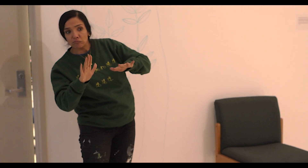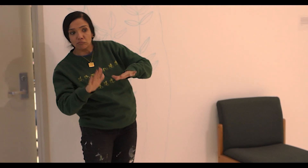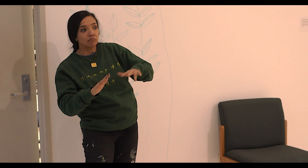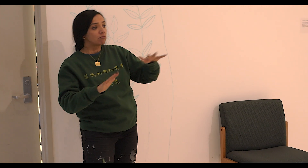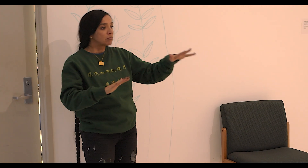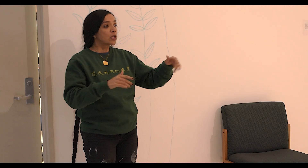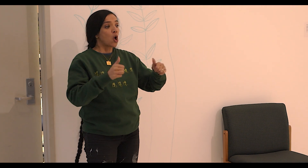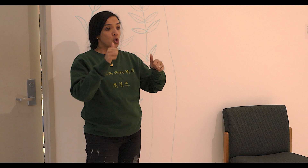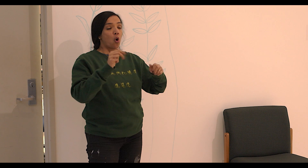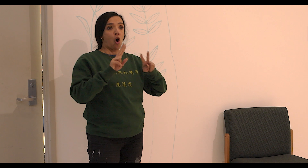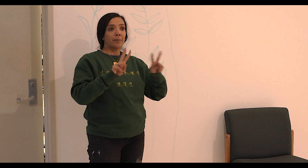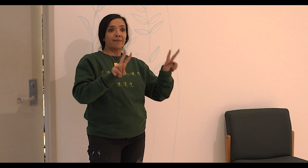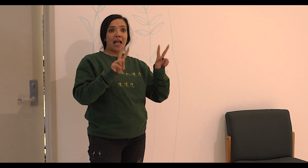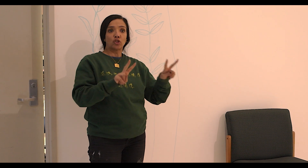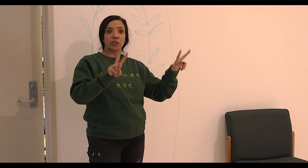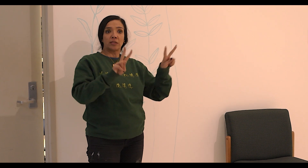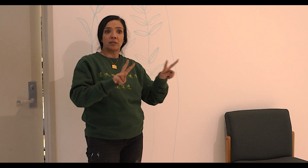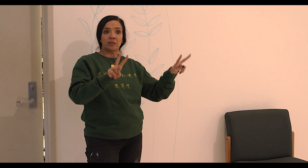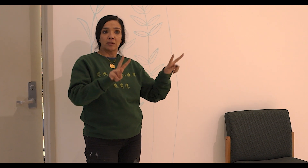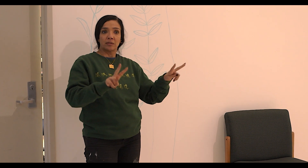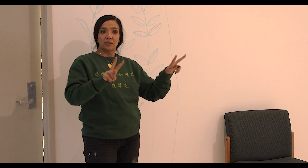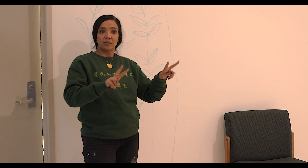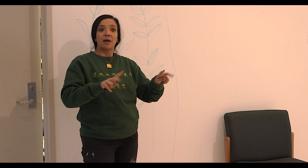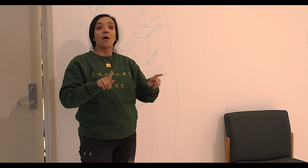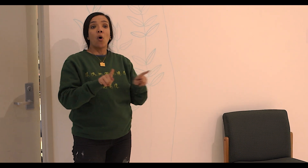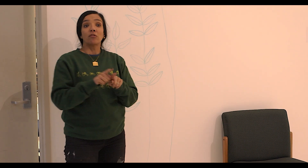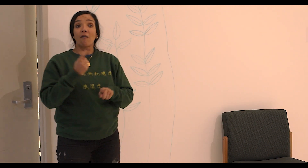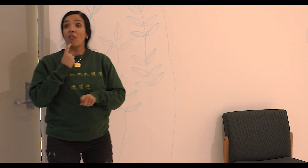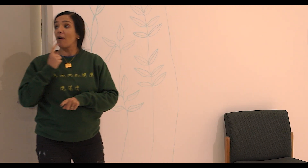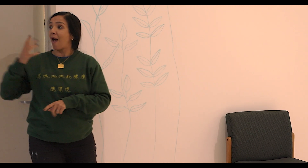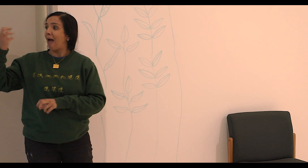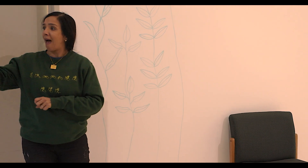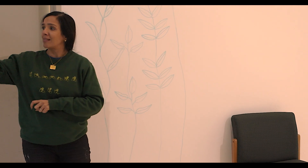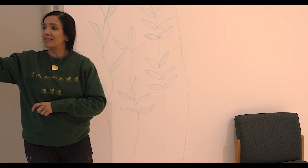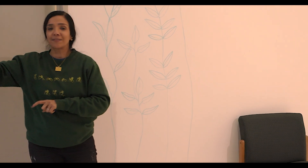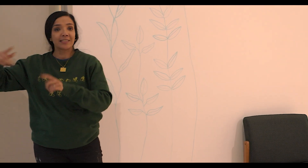they were relaxed and calm, and it was the observation position of the staff.